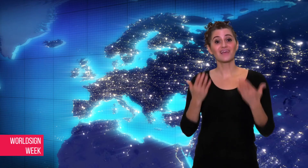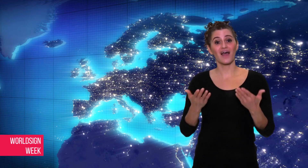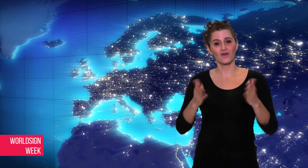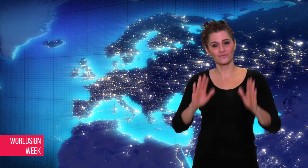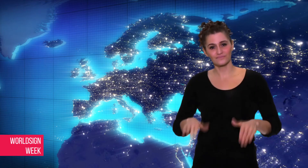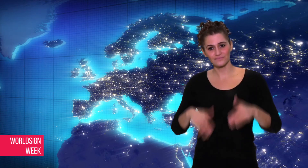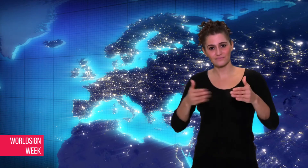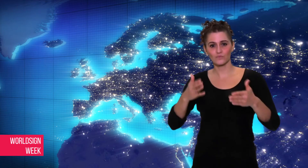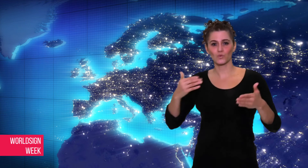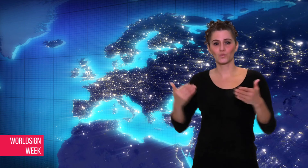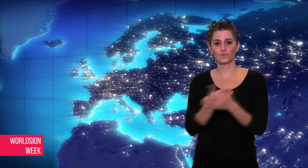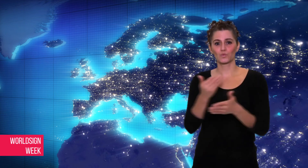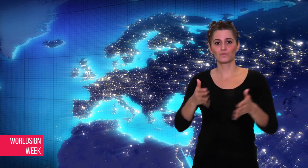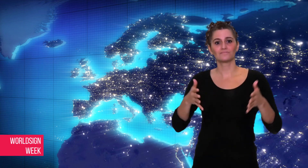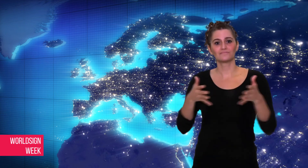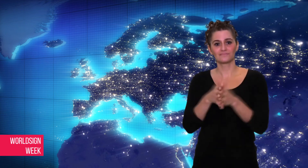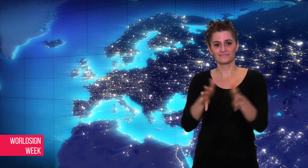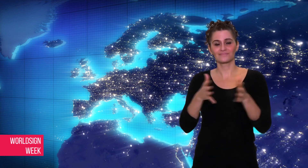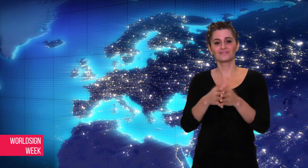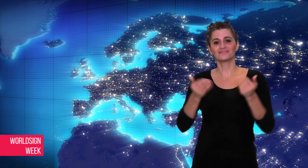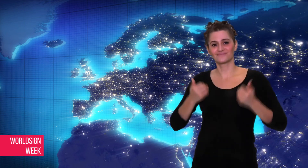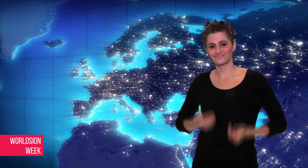Now, let’s go to next story.